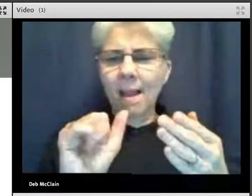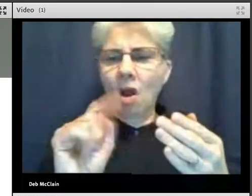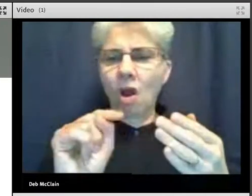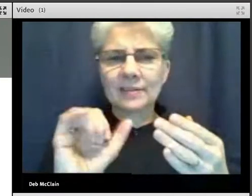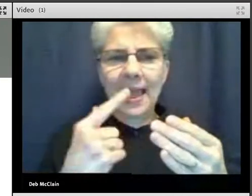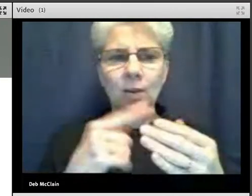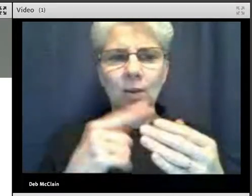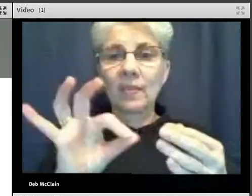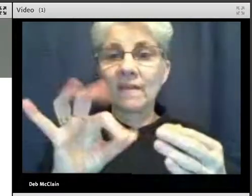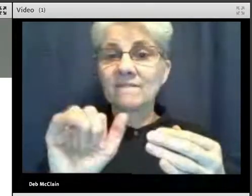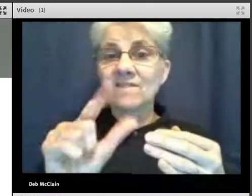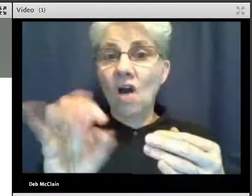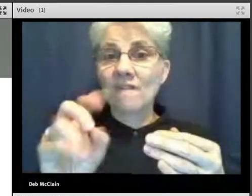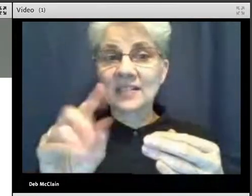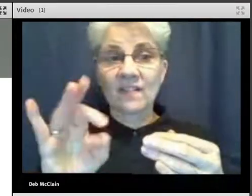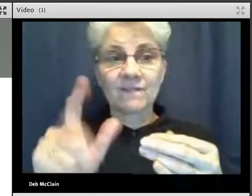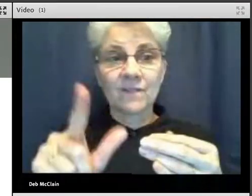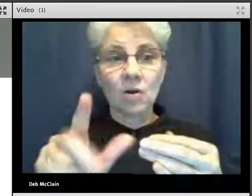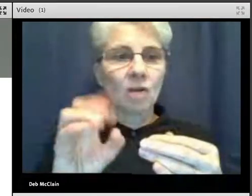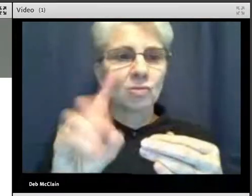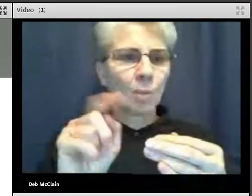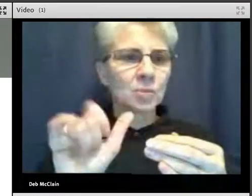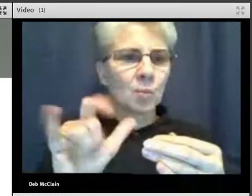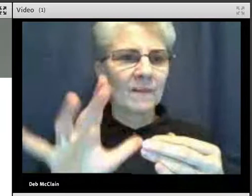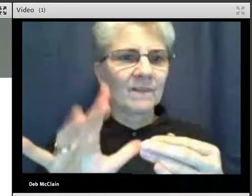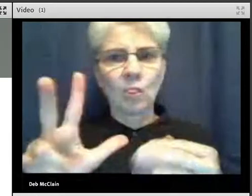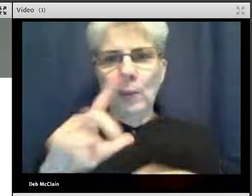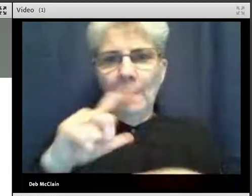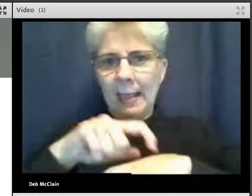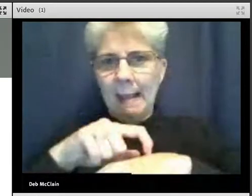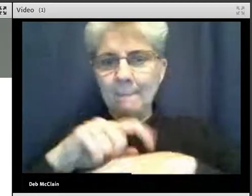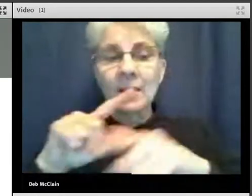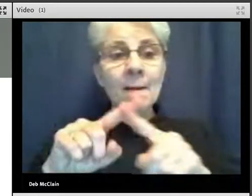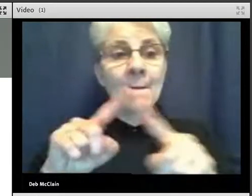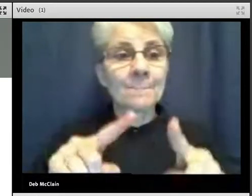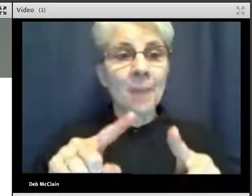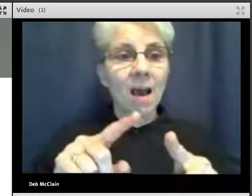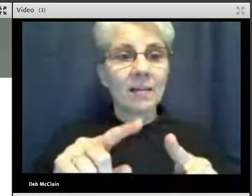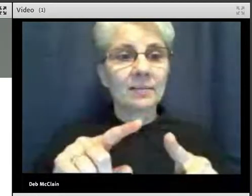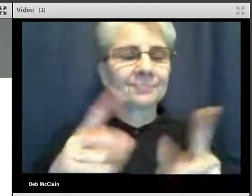Maybe my alt-tag would say something like "Fall Festival, October 25, 3:00 p.m."